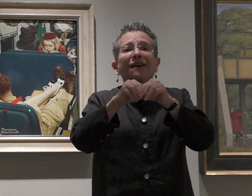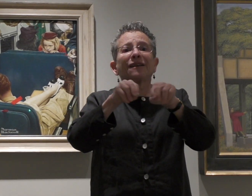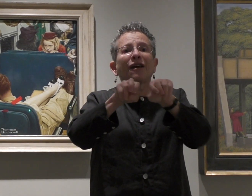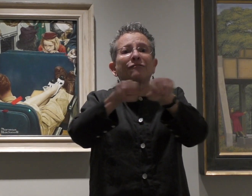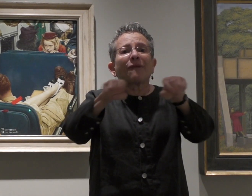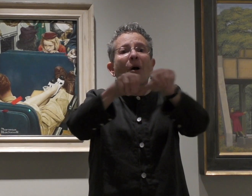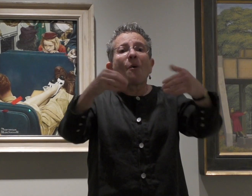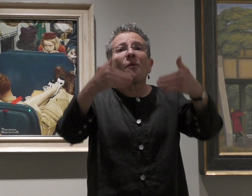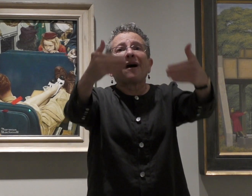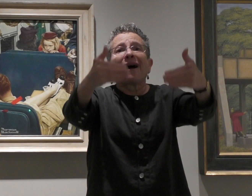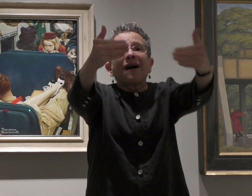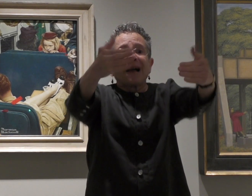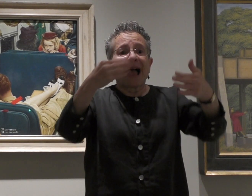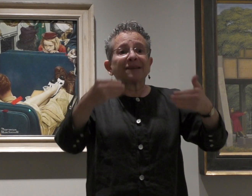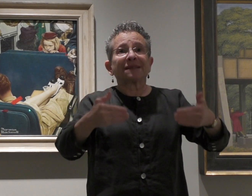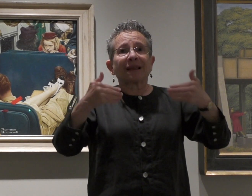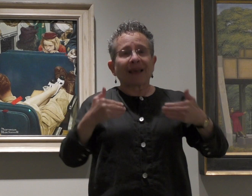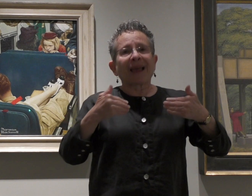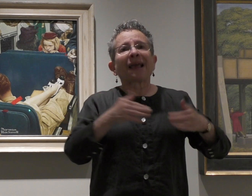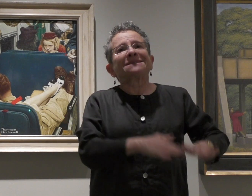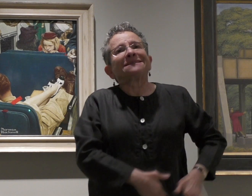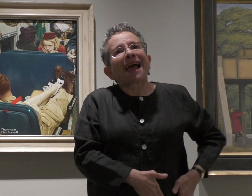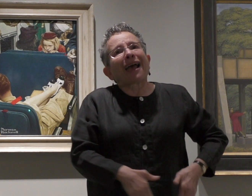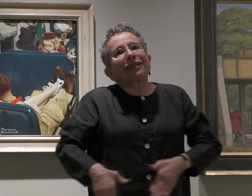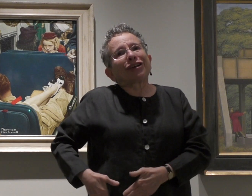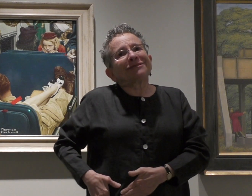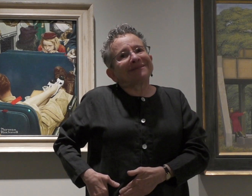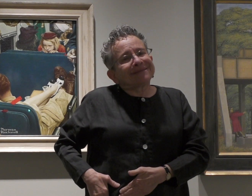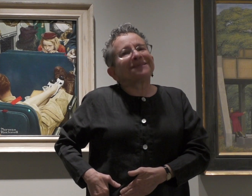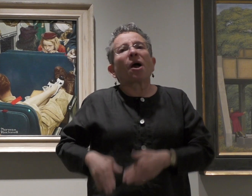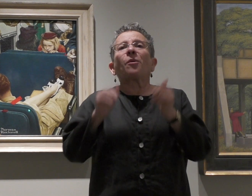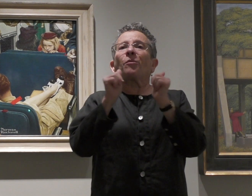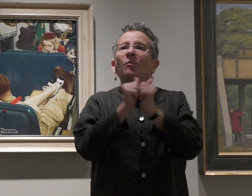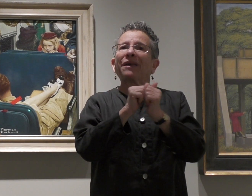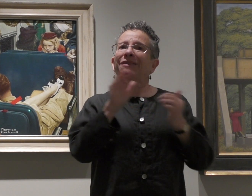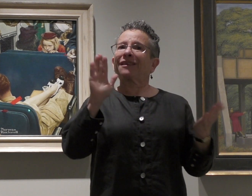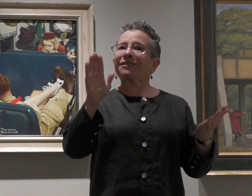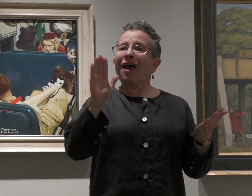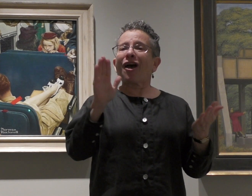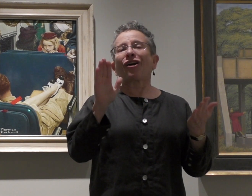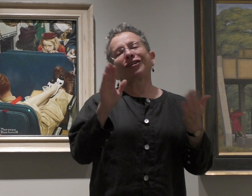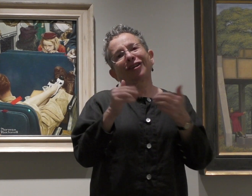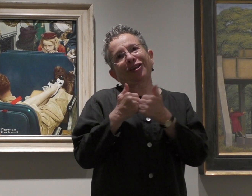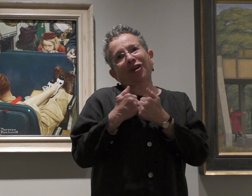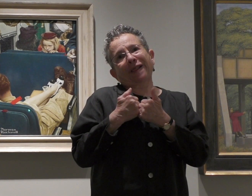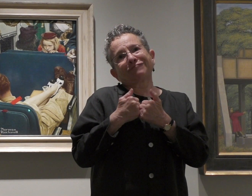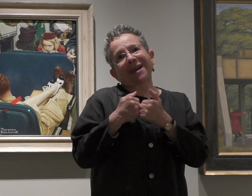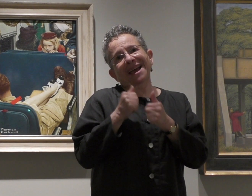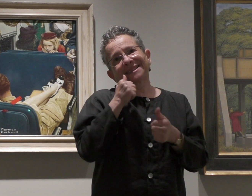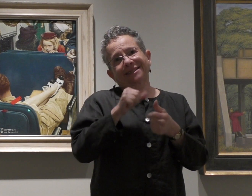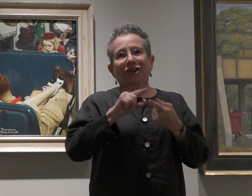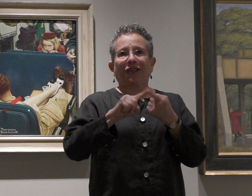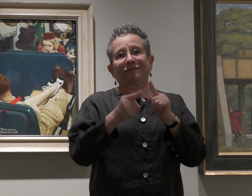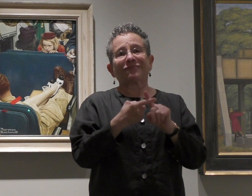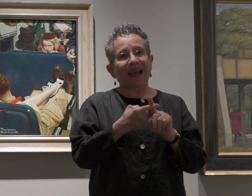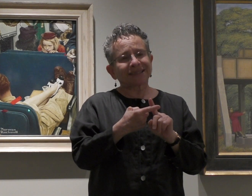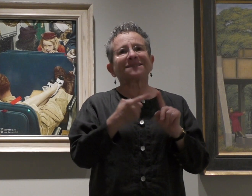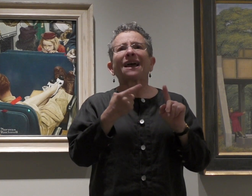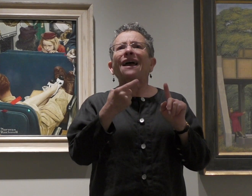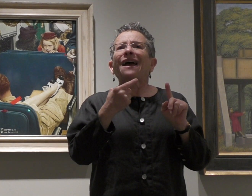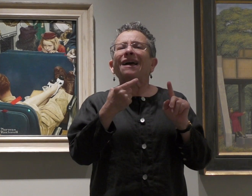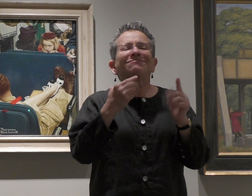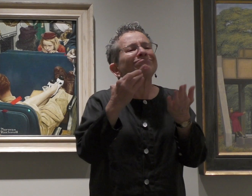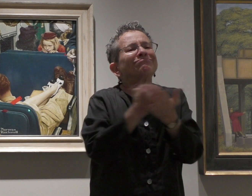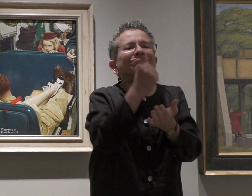In the rows ahead and behind, there are sailors sitting with their girlfriends.